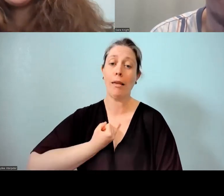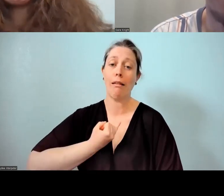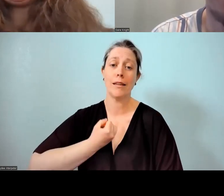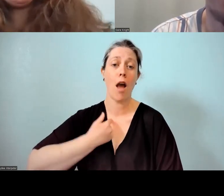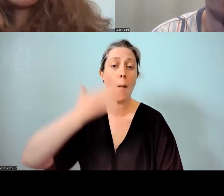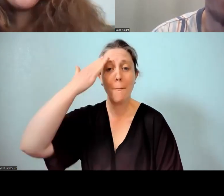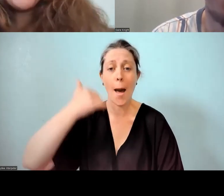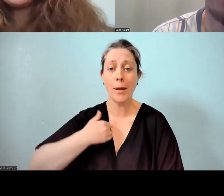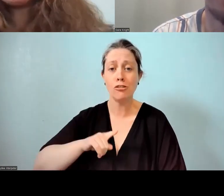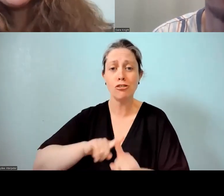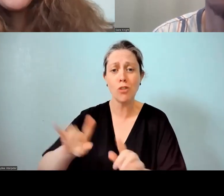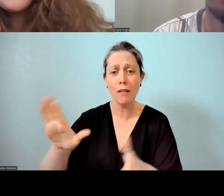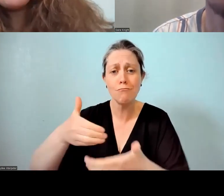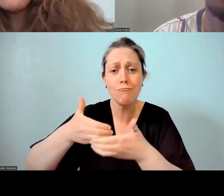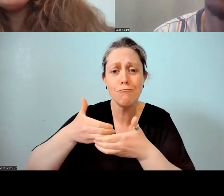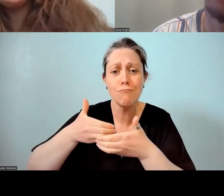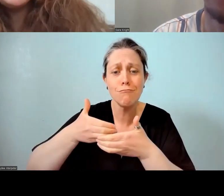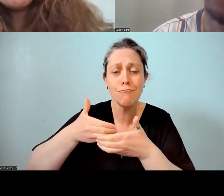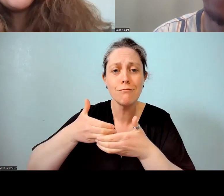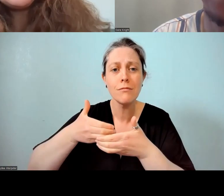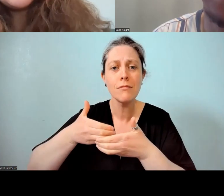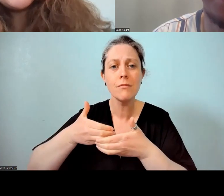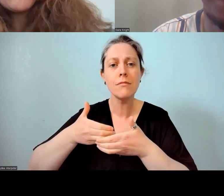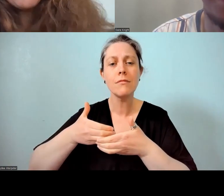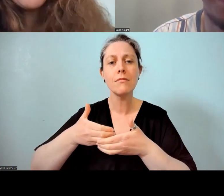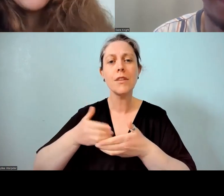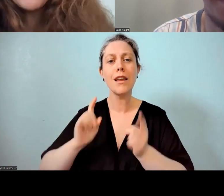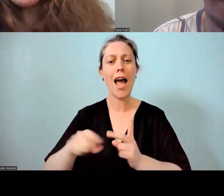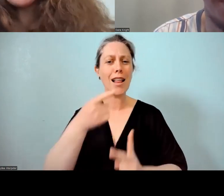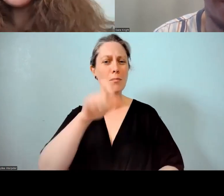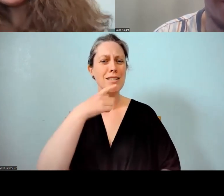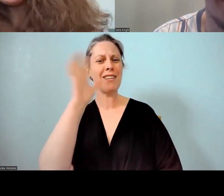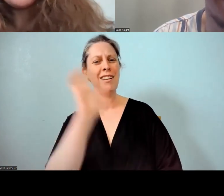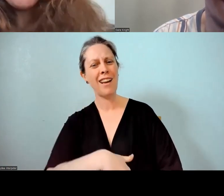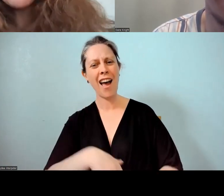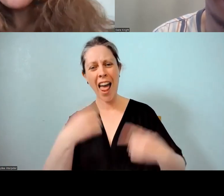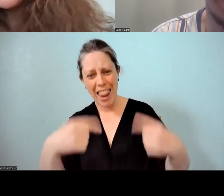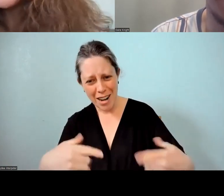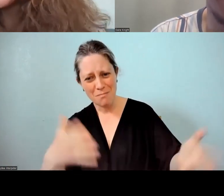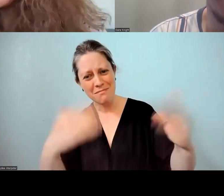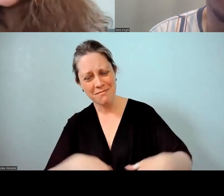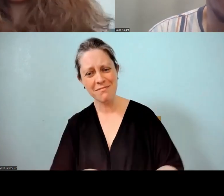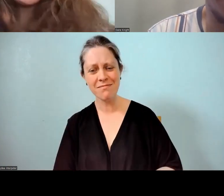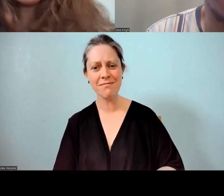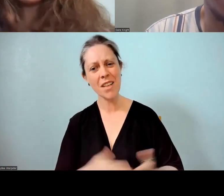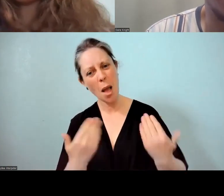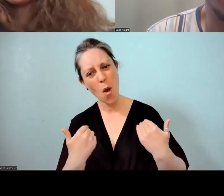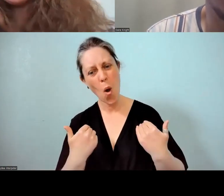trying to be too protective and often somebody else has said, "Oh, let him do it." Or, you know, "Come on, just let him give it a go."